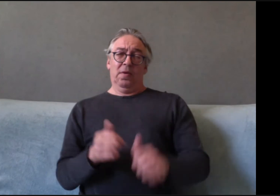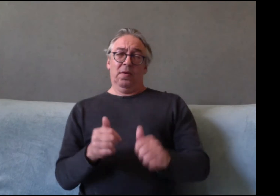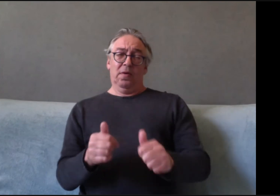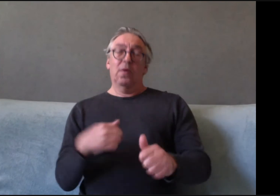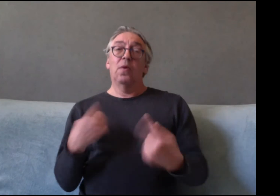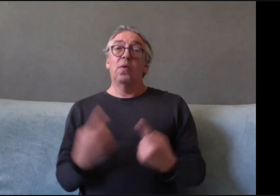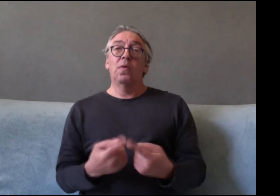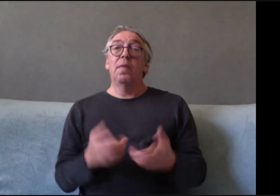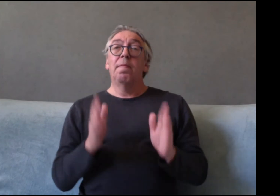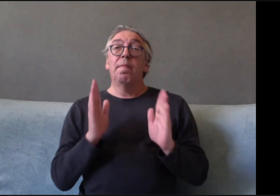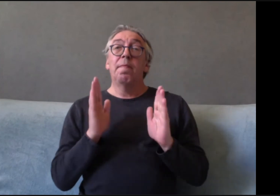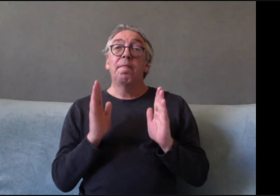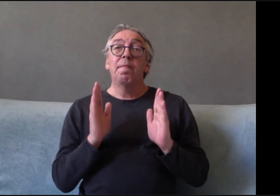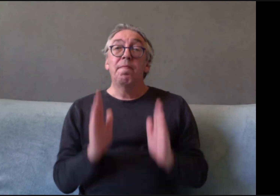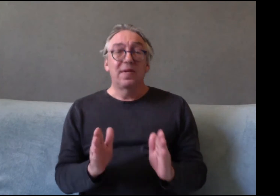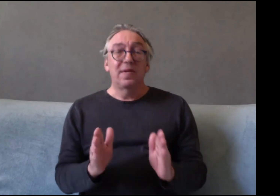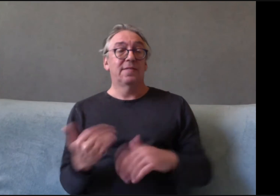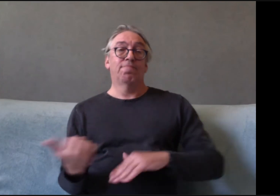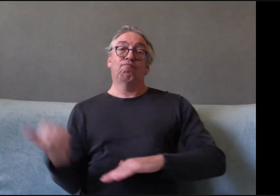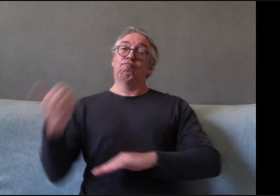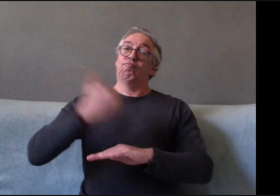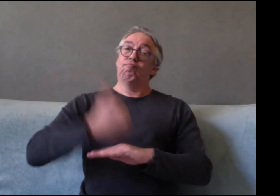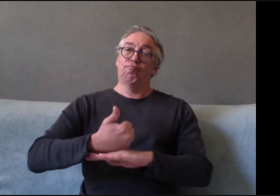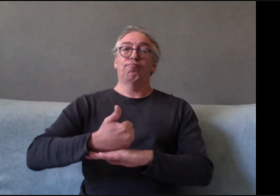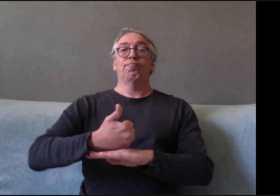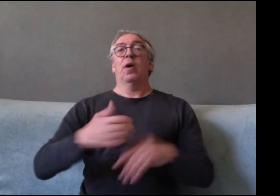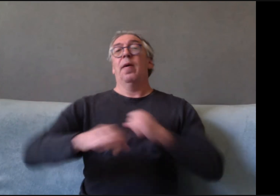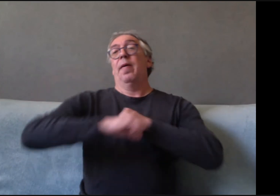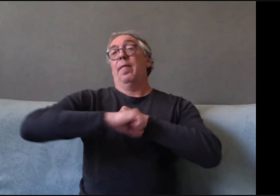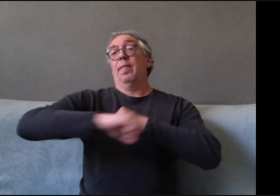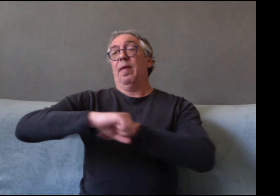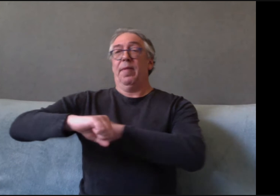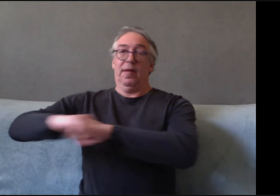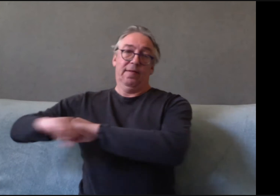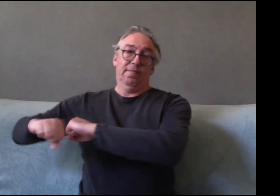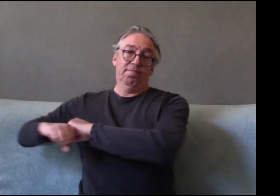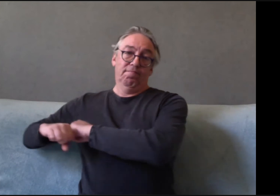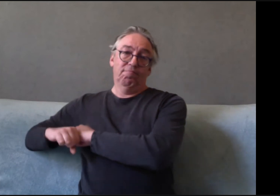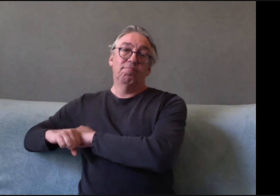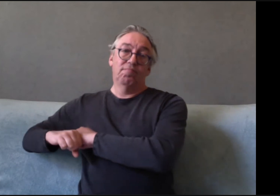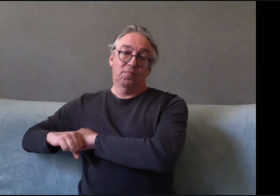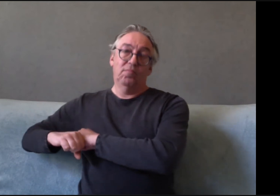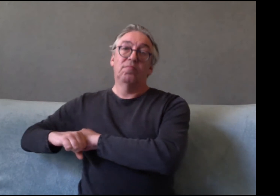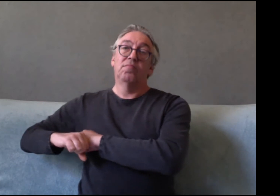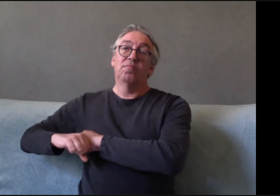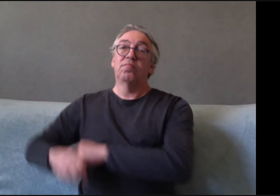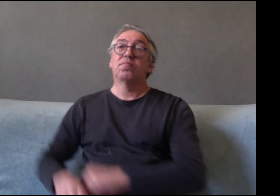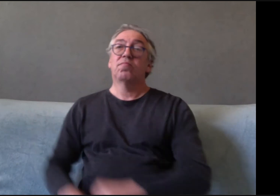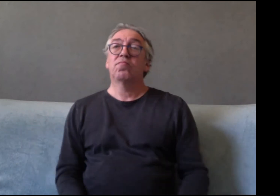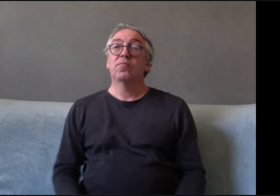We need to attain a welfare in which there is protection but inclusion too.